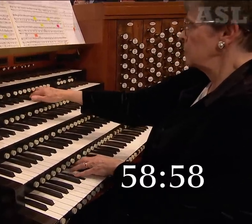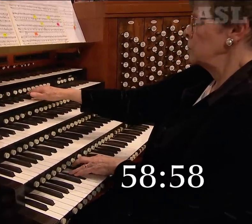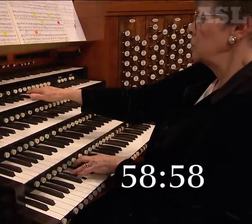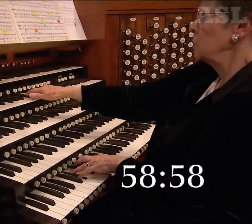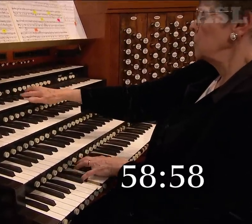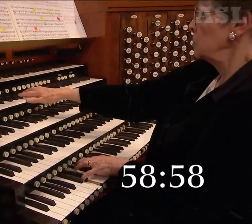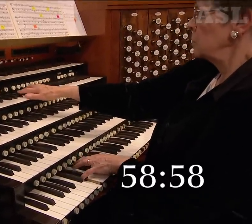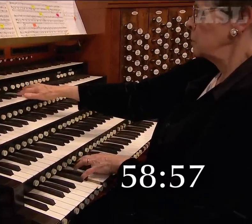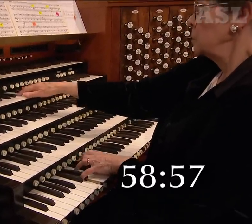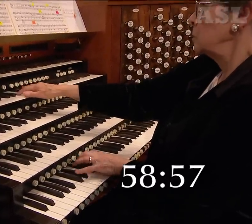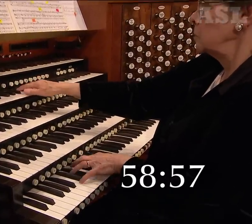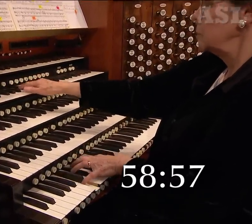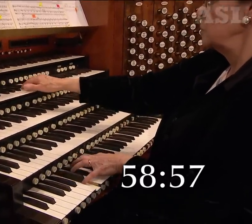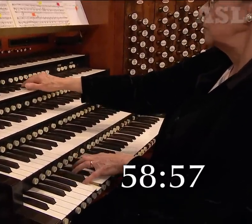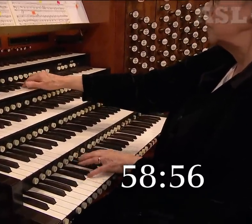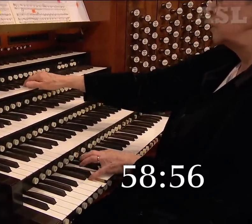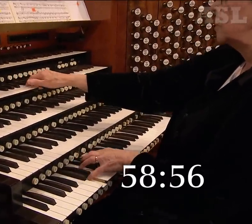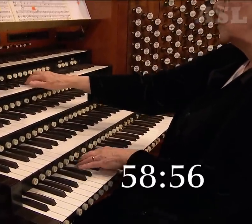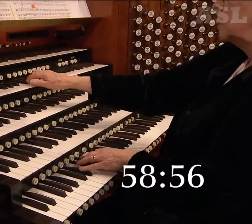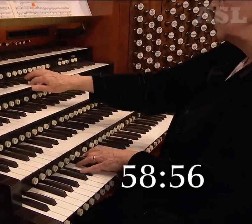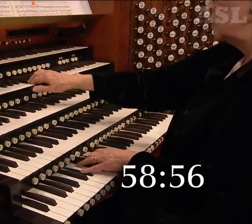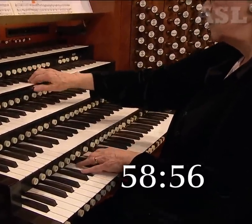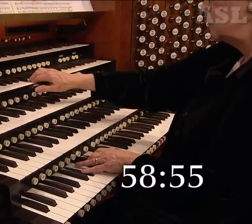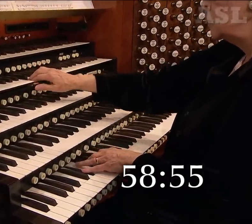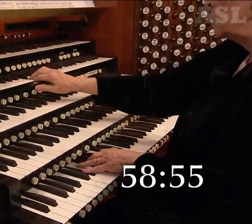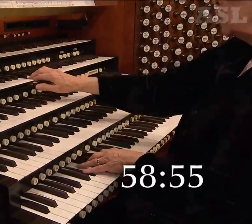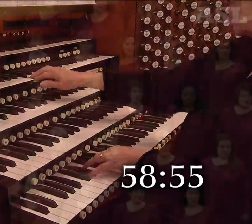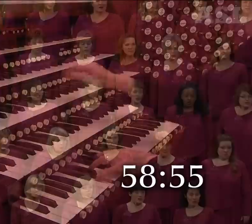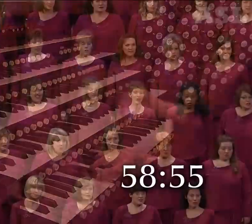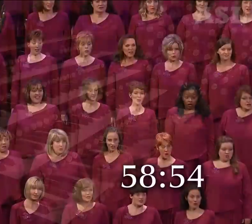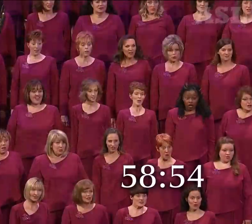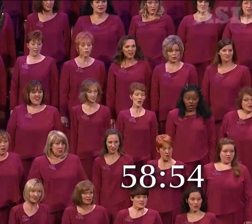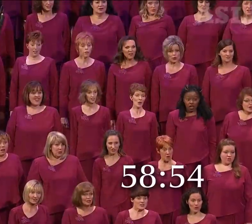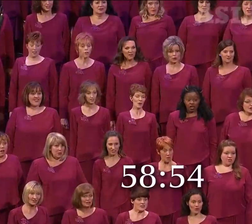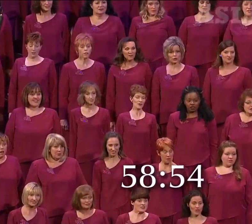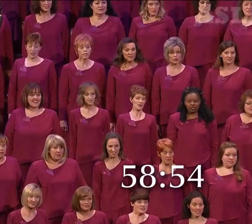THIS IS THE ENGLISH